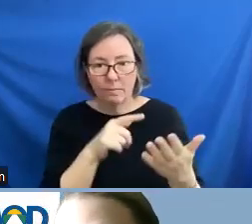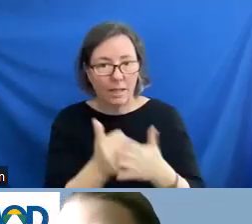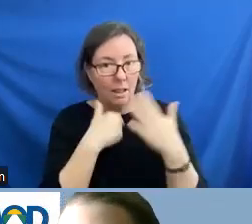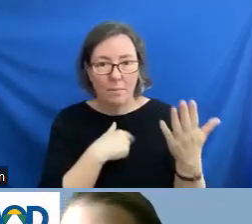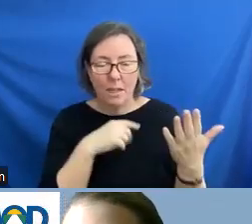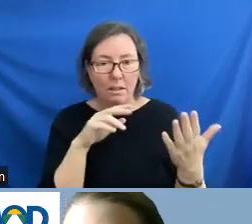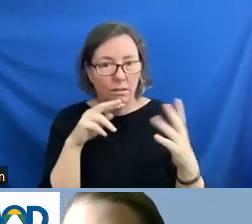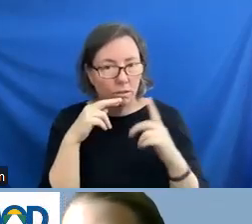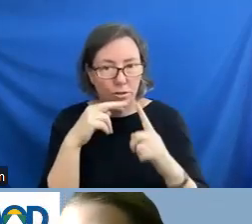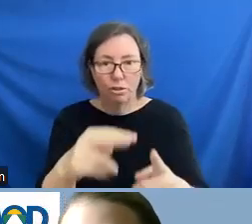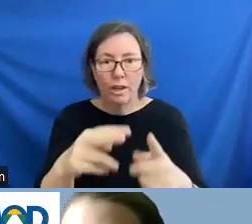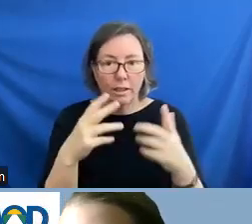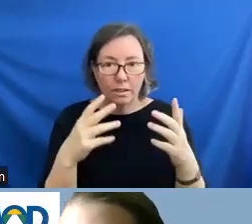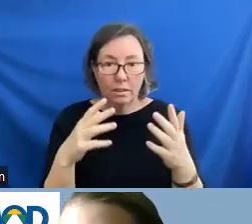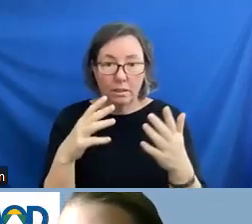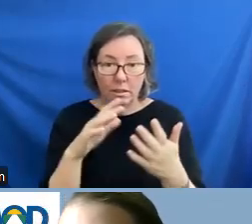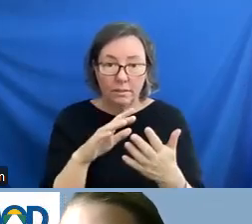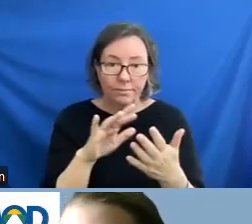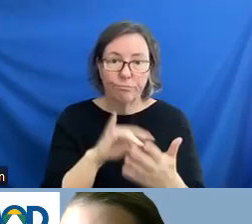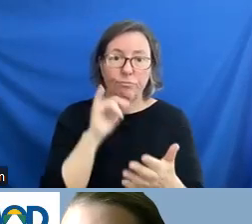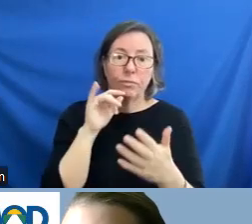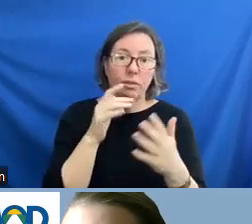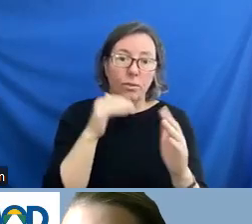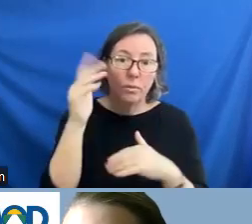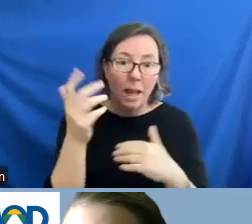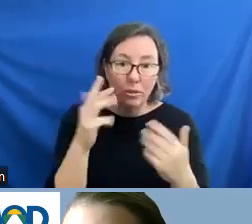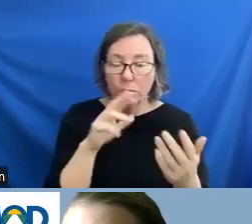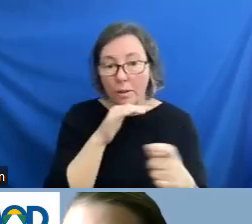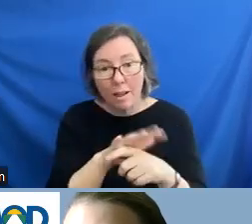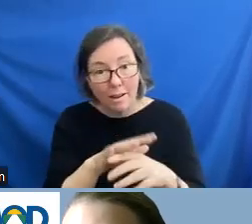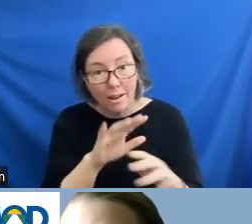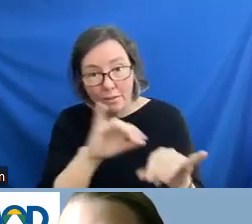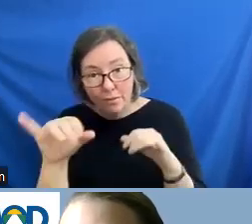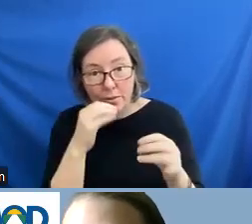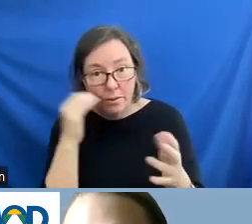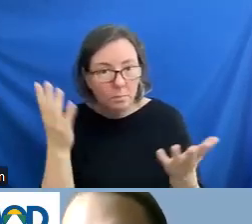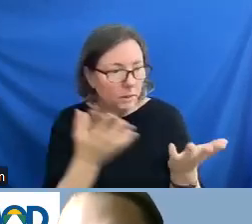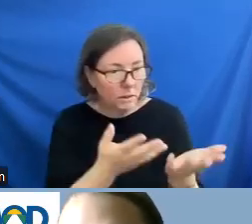track whether they are taking more or less than they were supposed to be. But